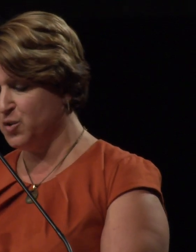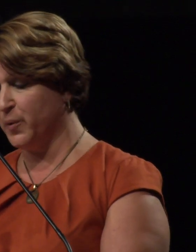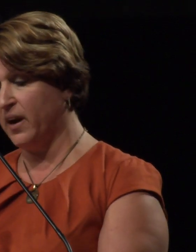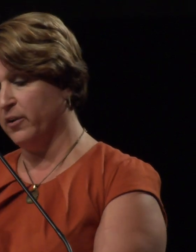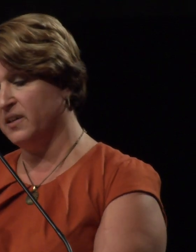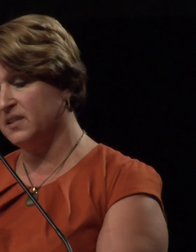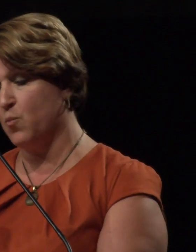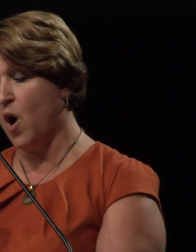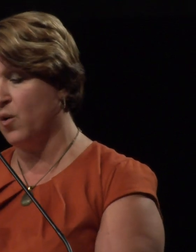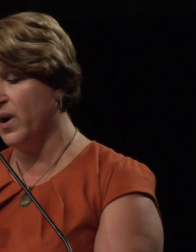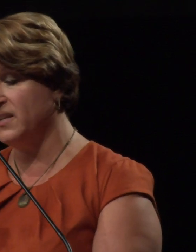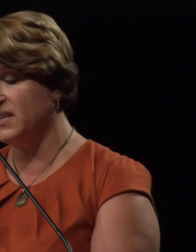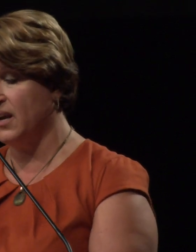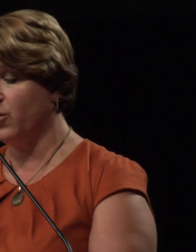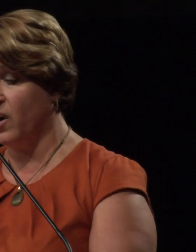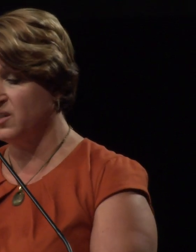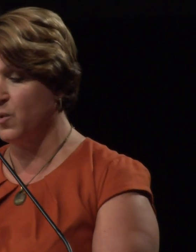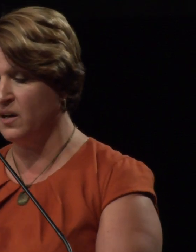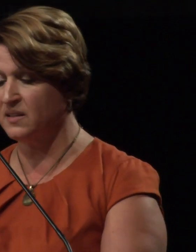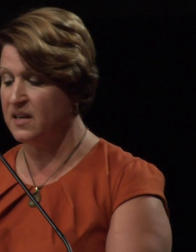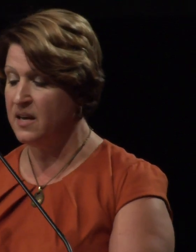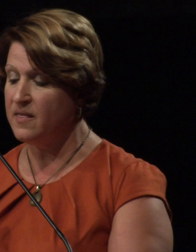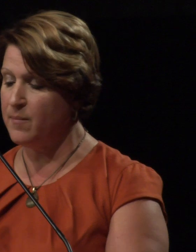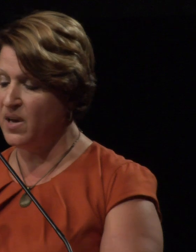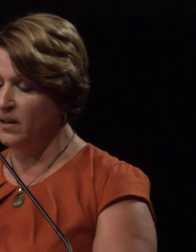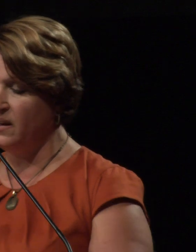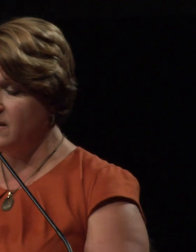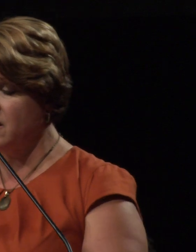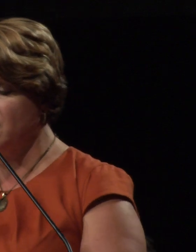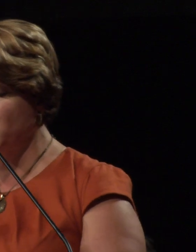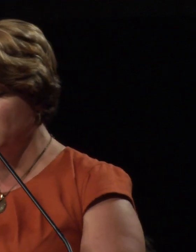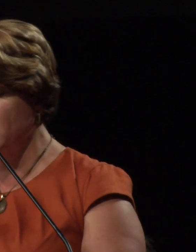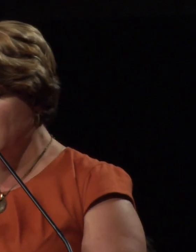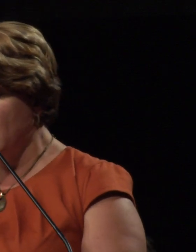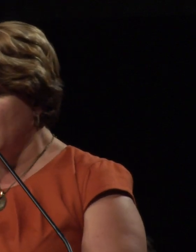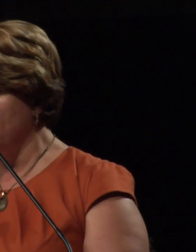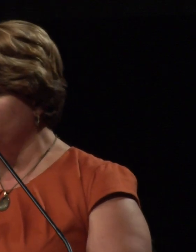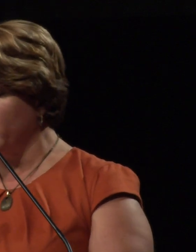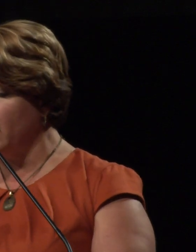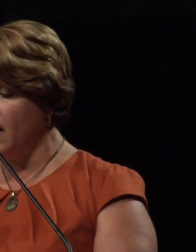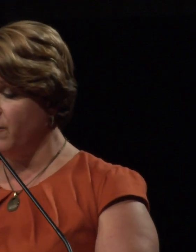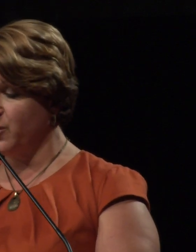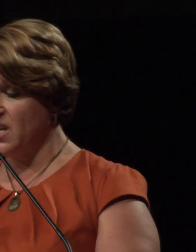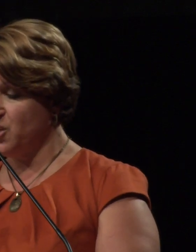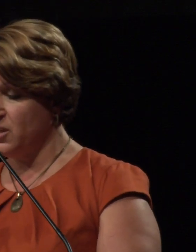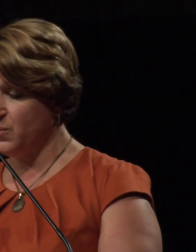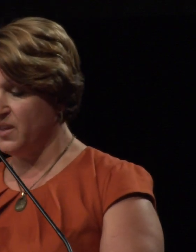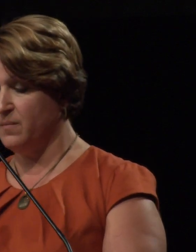ISSUES REGARDING SOME WALKWAYS AND CROSSWALKS THAT MAY NEED ATTENTION; AND BRINGING CONVERSATIONS WITH